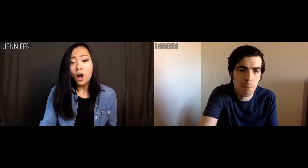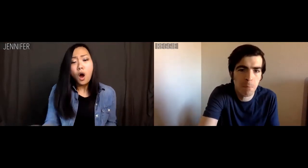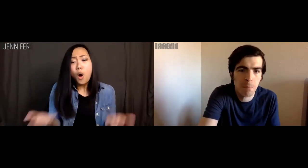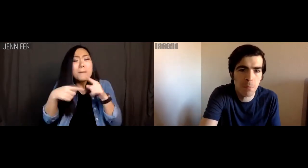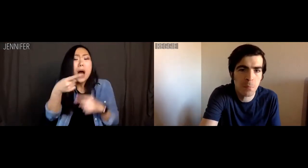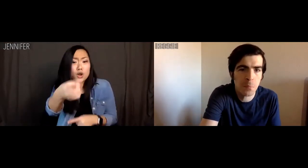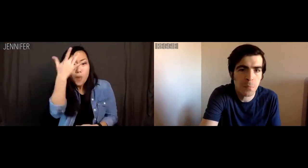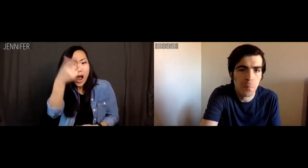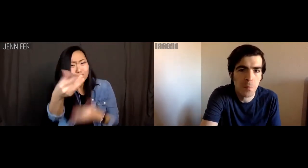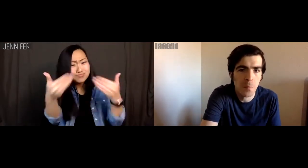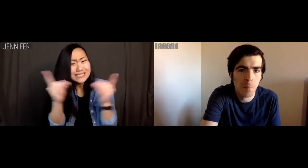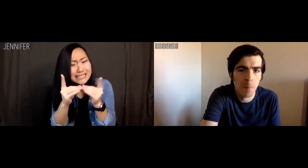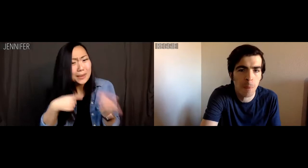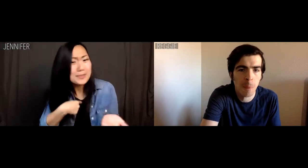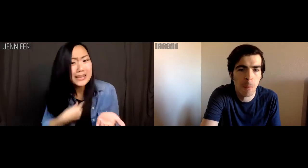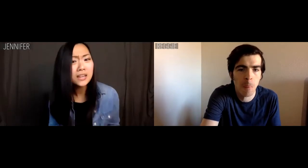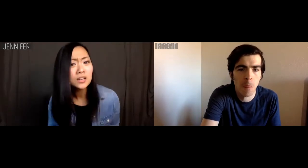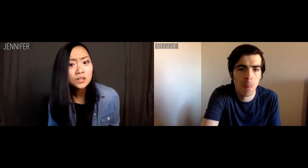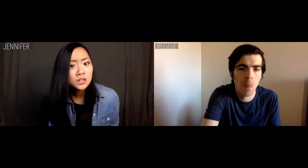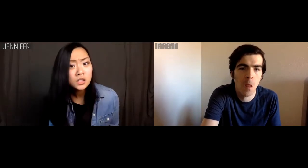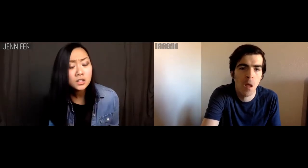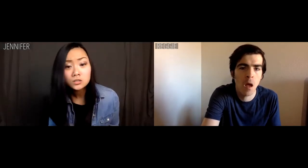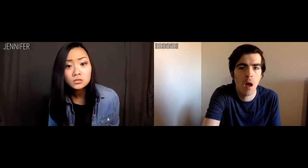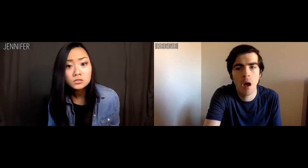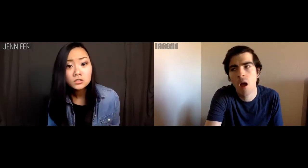Jennifer: Well, what about you? Why did you get together with me?